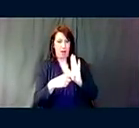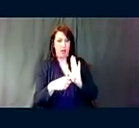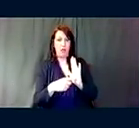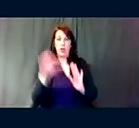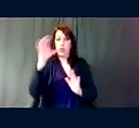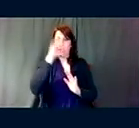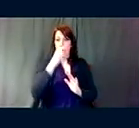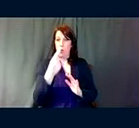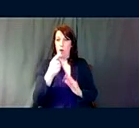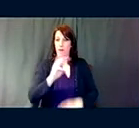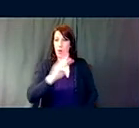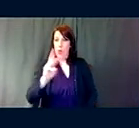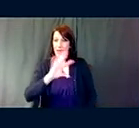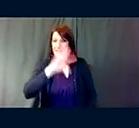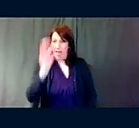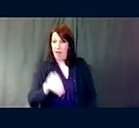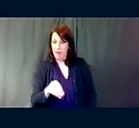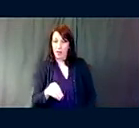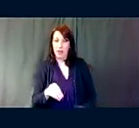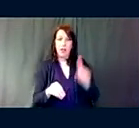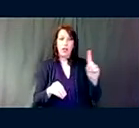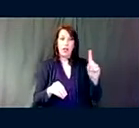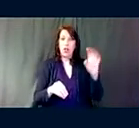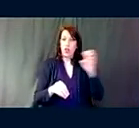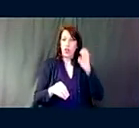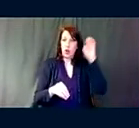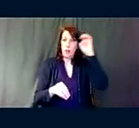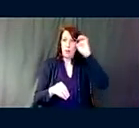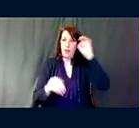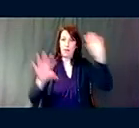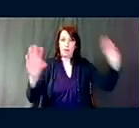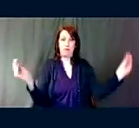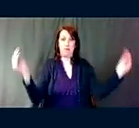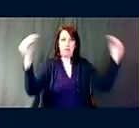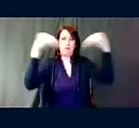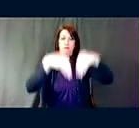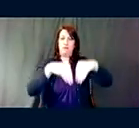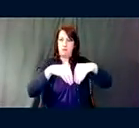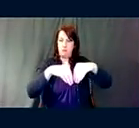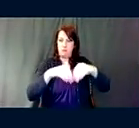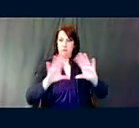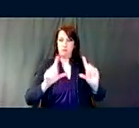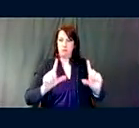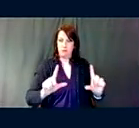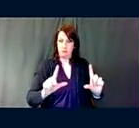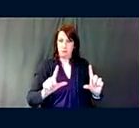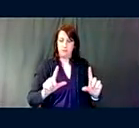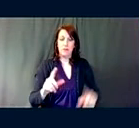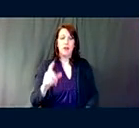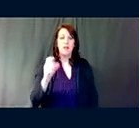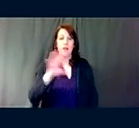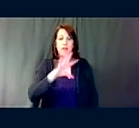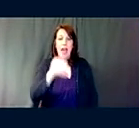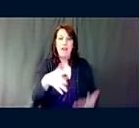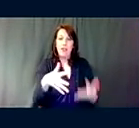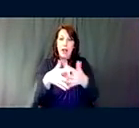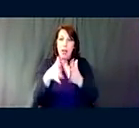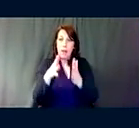POPULATION, OTHERS FROM ANOTHER. WE'RE ASSUMING ONE IS WEST AFRICAN, THE OTHER OF EUROPEAN ANCESTRY SO IN DEFINING THE